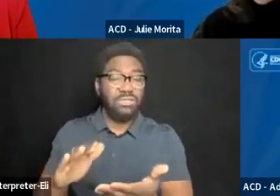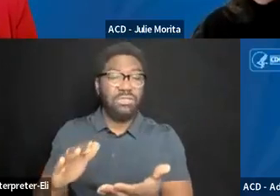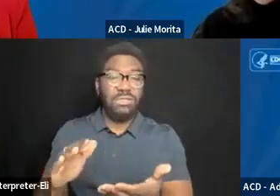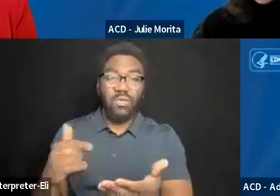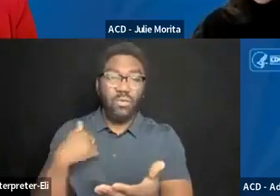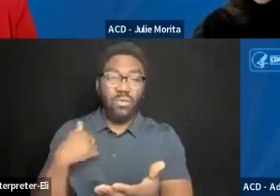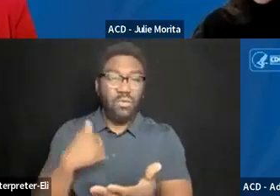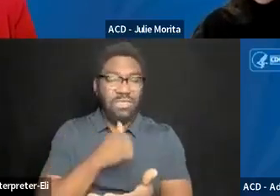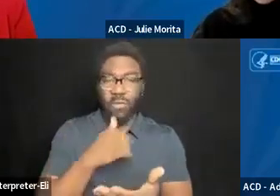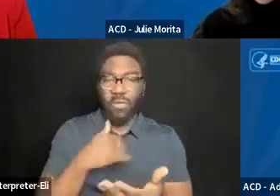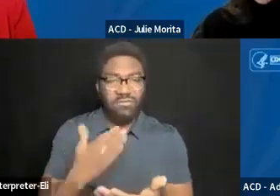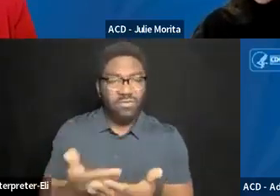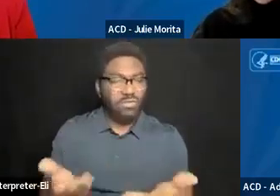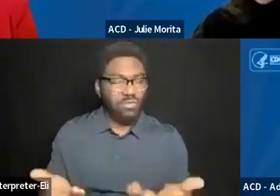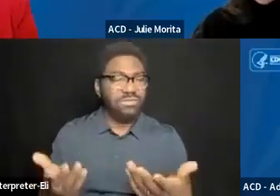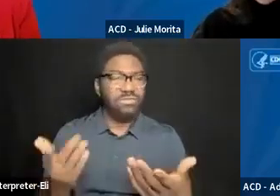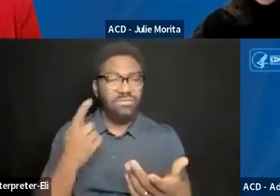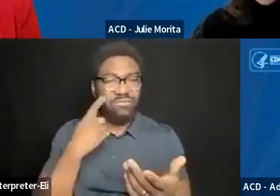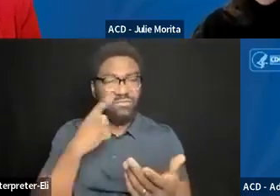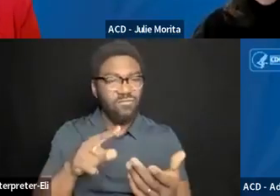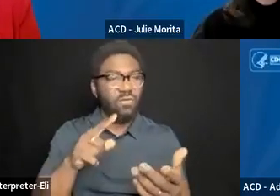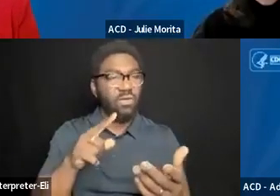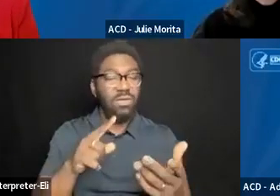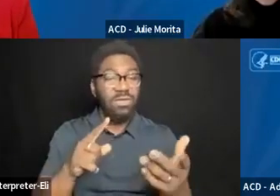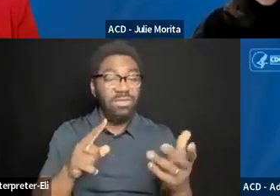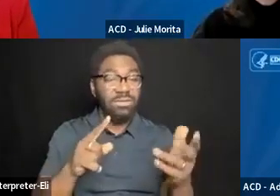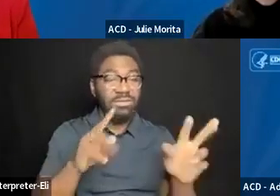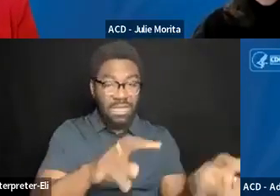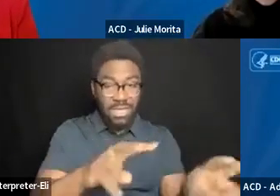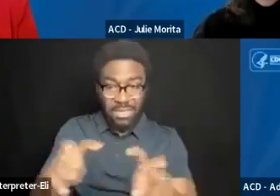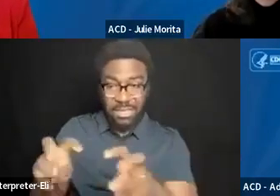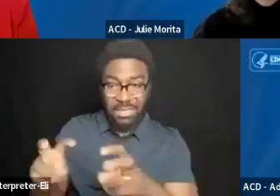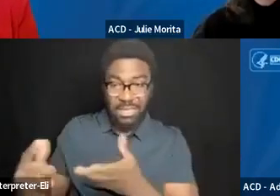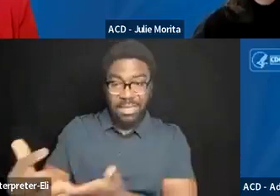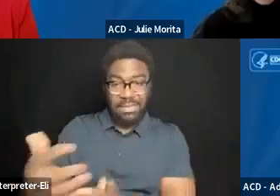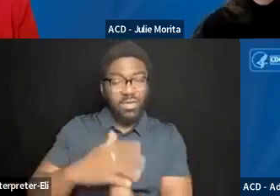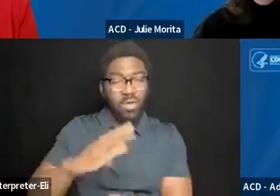We've been exempt for some of that during COVID.